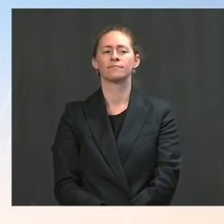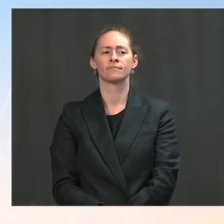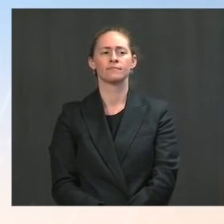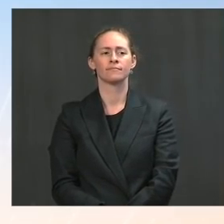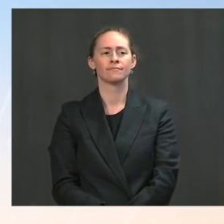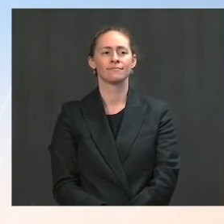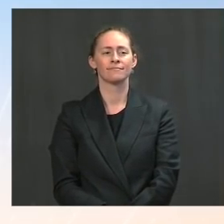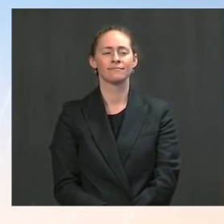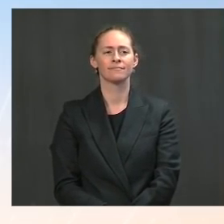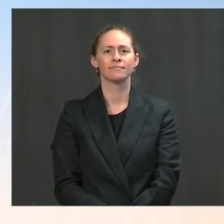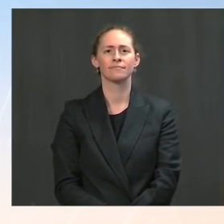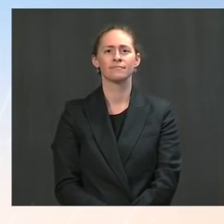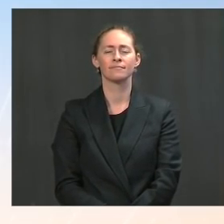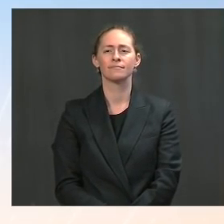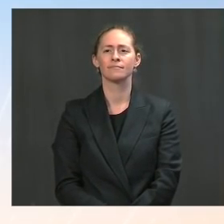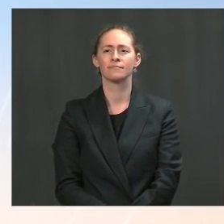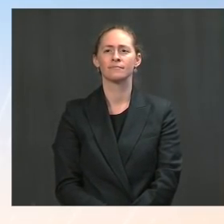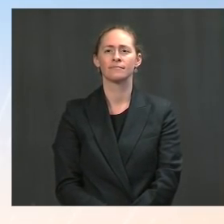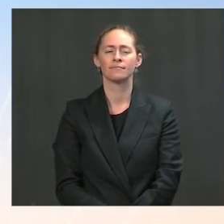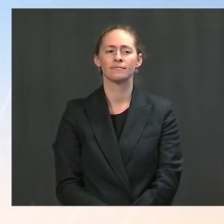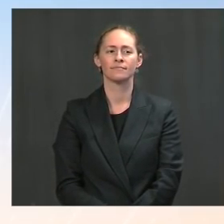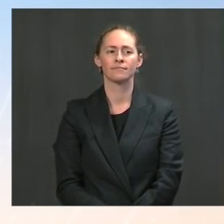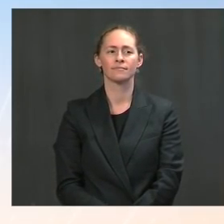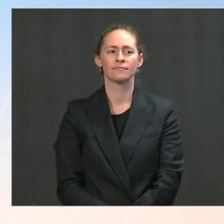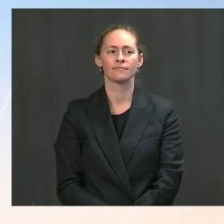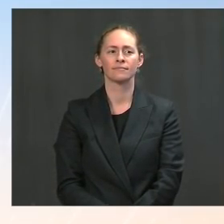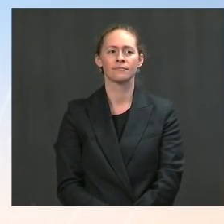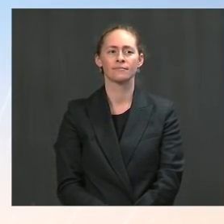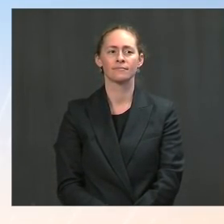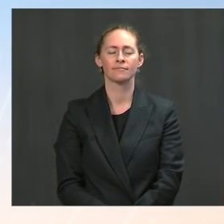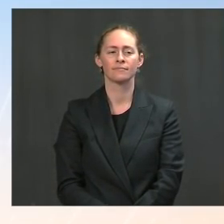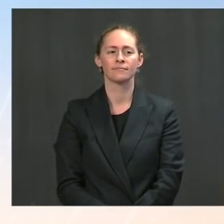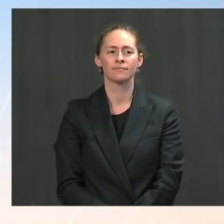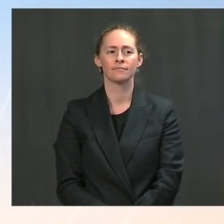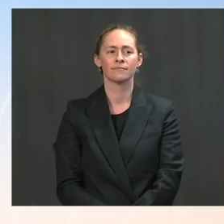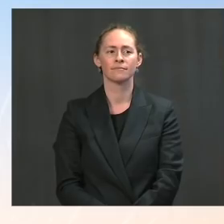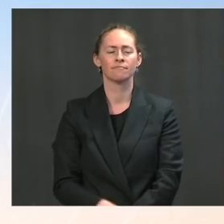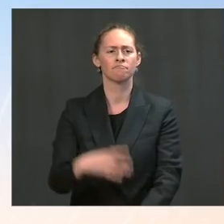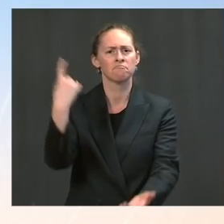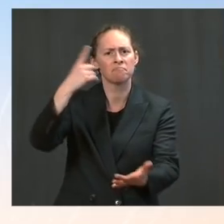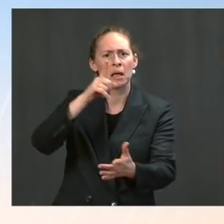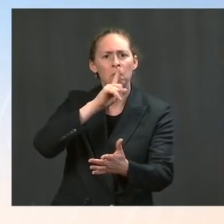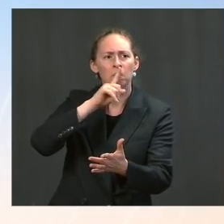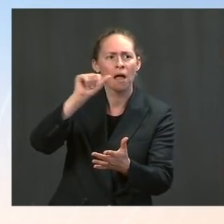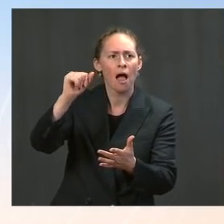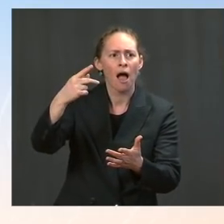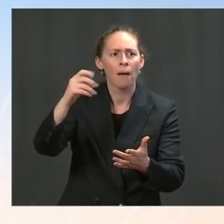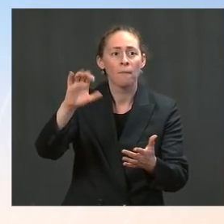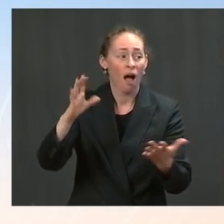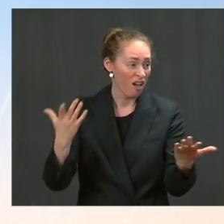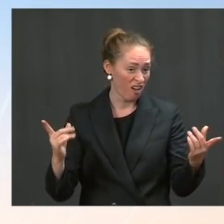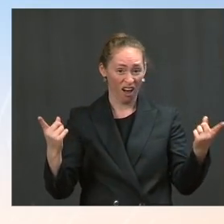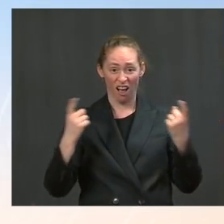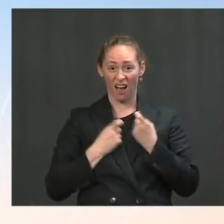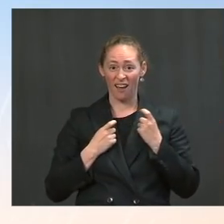The Press: Okay. So, you haven't talked about APEC. This was a -- >> Ms. Psaki: Yeah. The Press: -- conversation that the President had this morning. Ms. Psaki: No one has asked about it. Now is the moment. The Press: I'm asking right now.